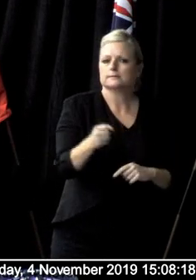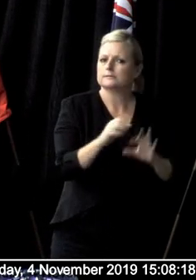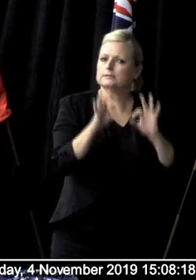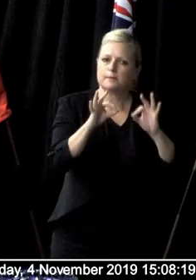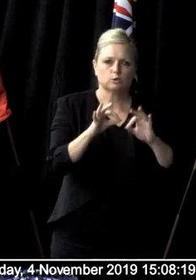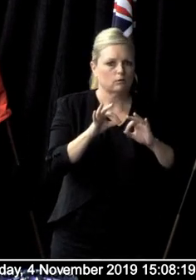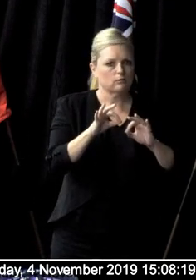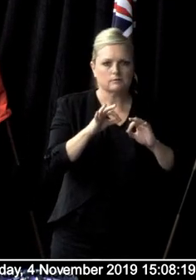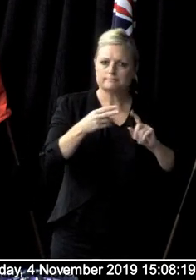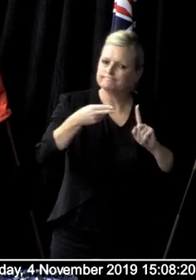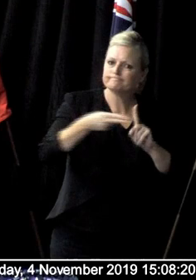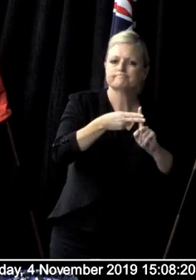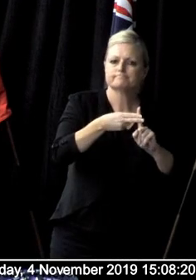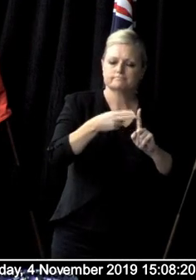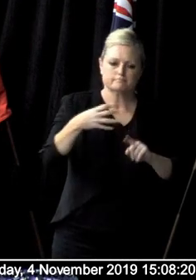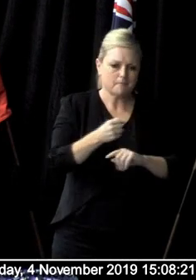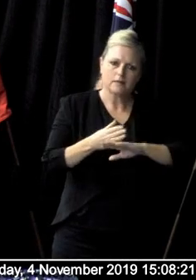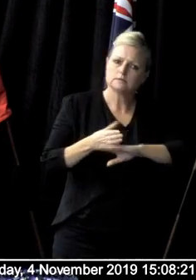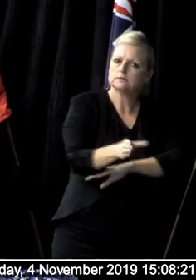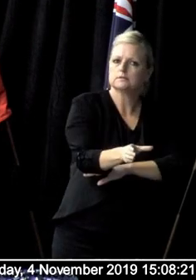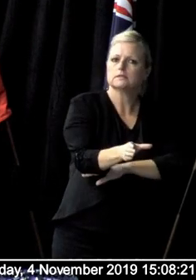the – despite the policy.